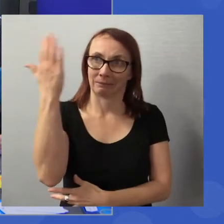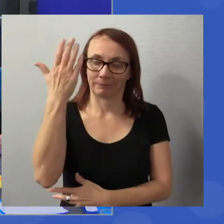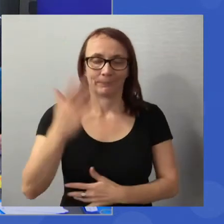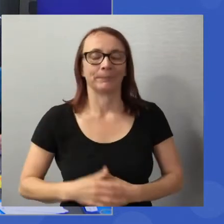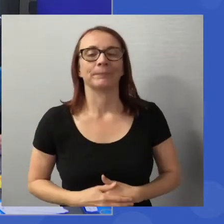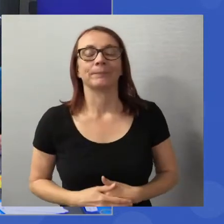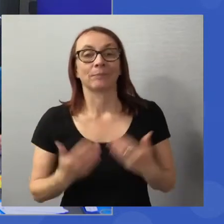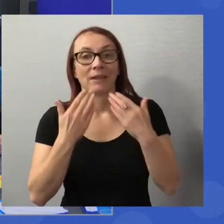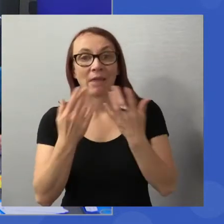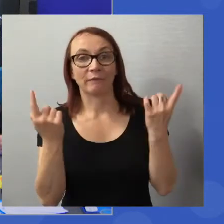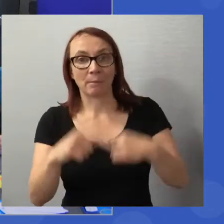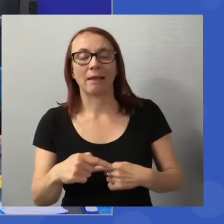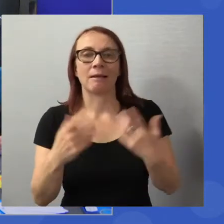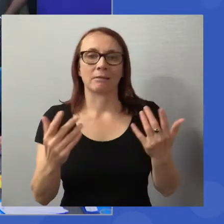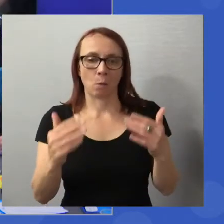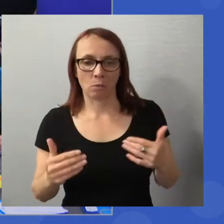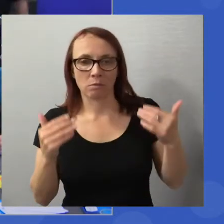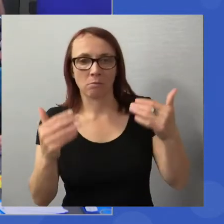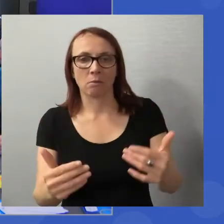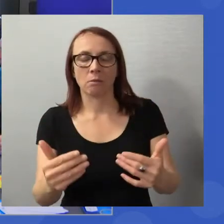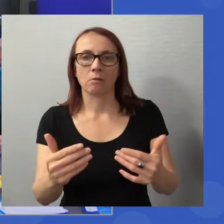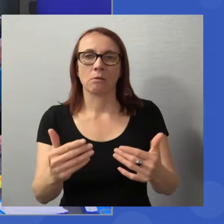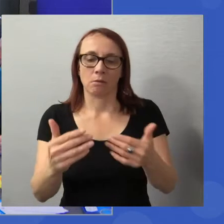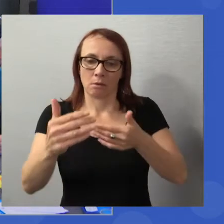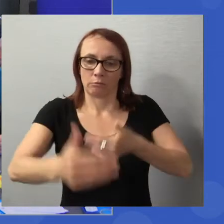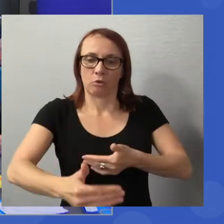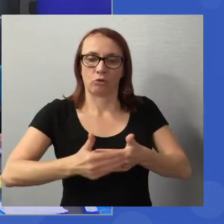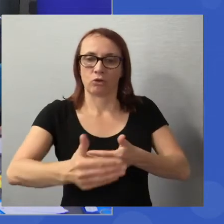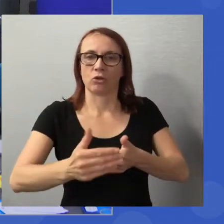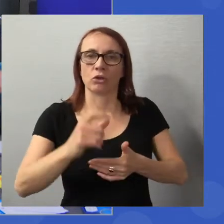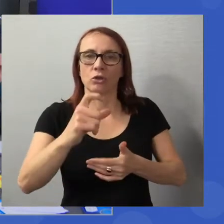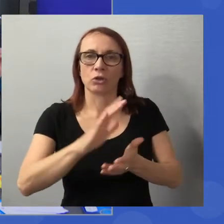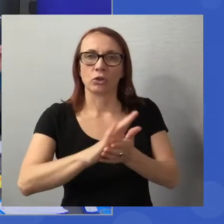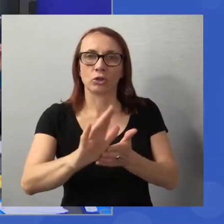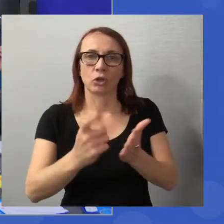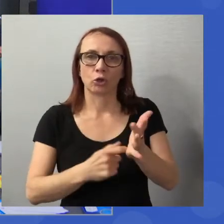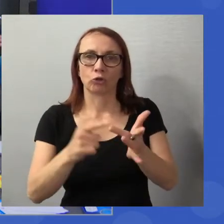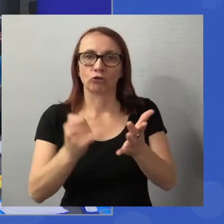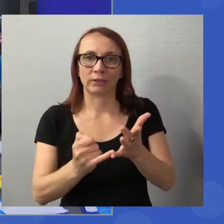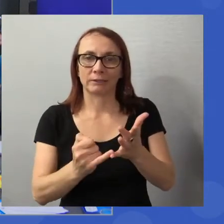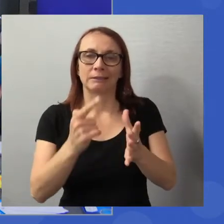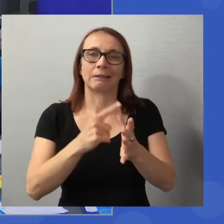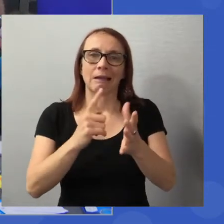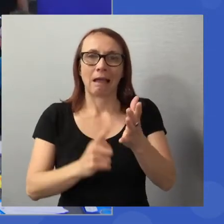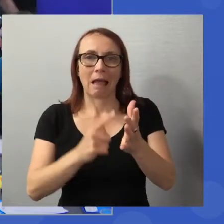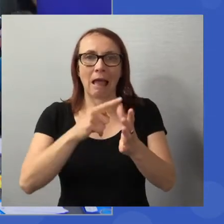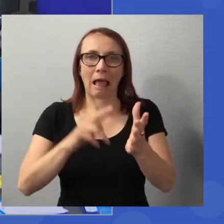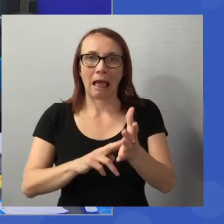we are now moving into the slot with Chris and Alan thank you so this is kind